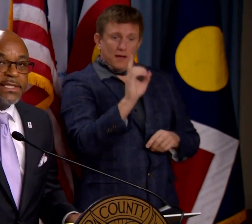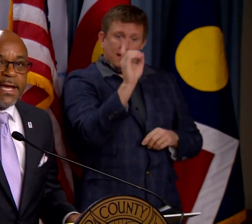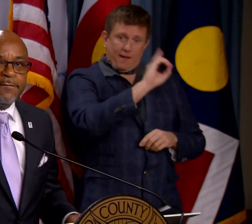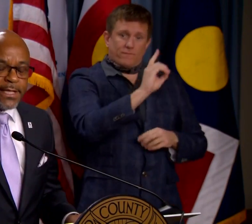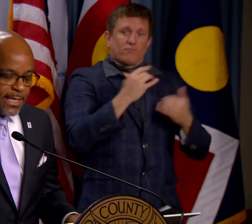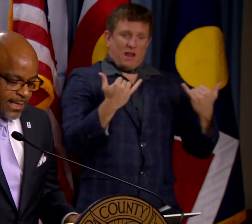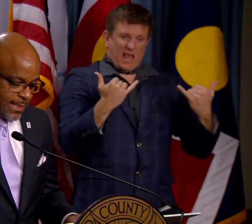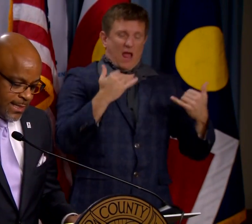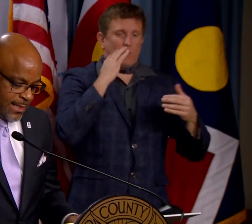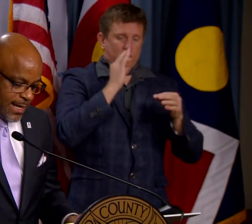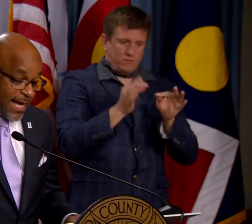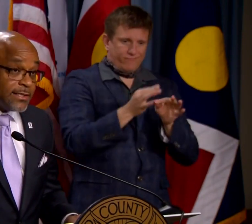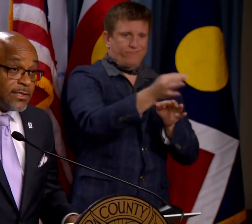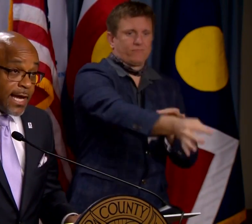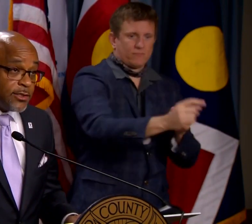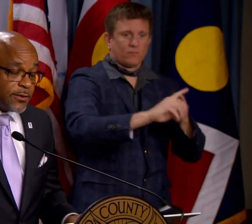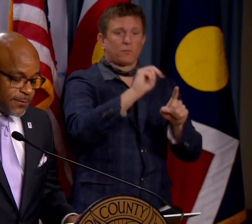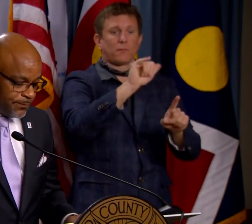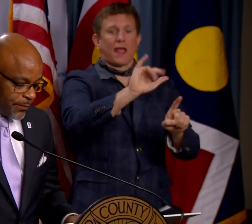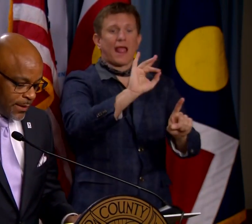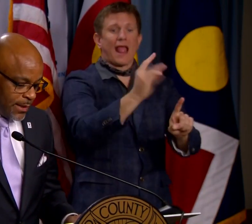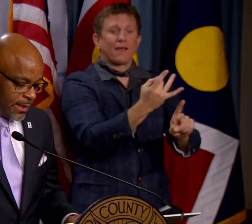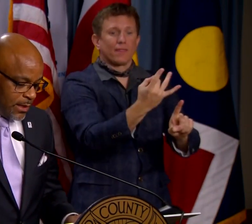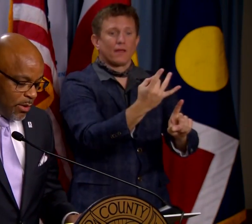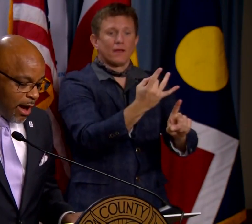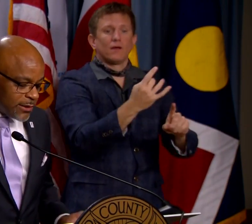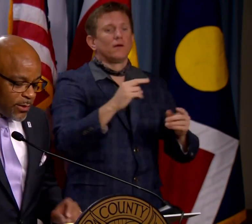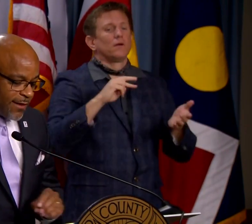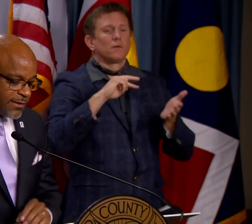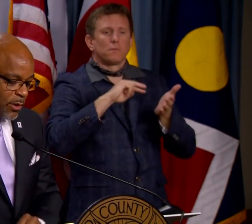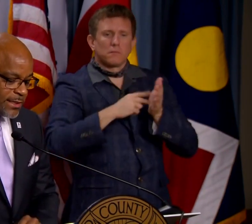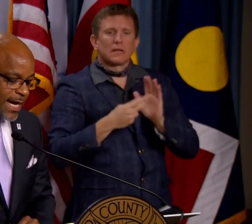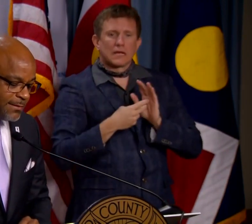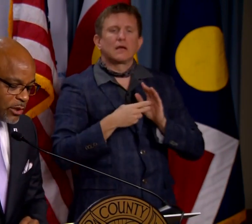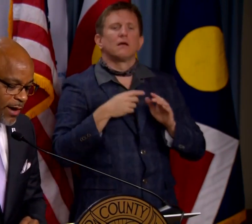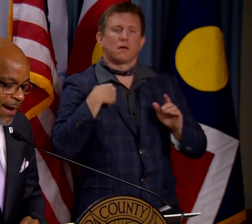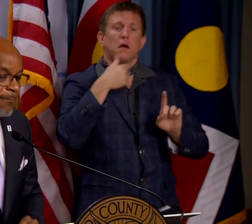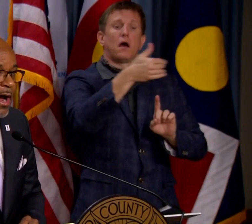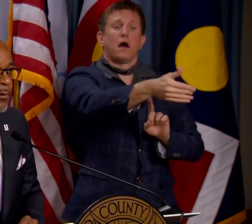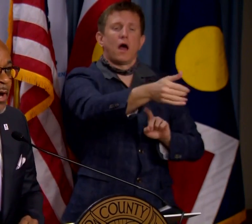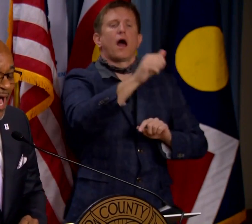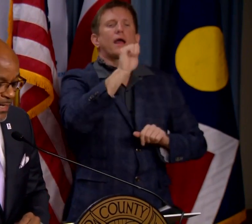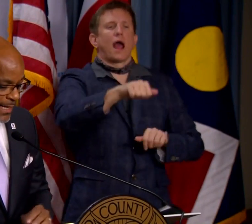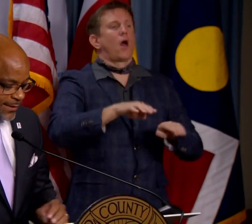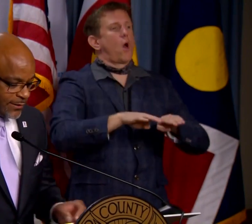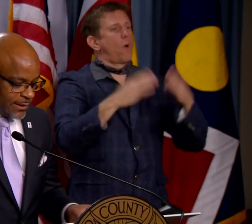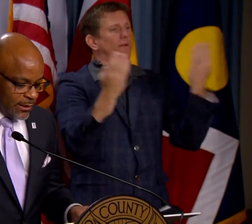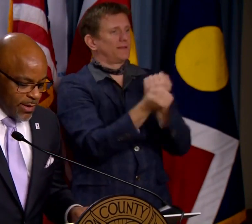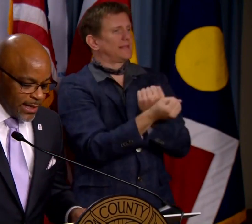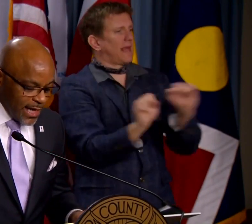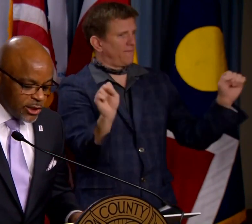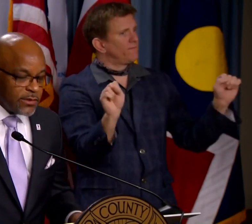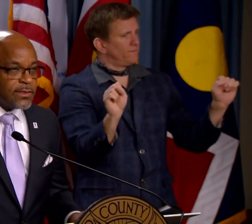COUNTIES ARE NOW INCLUDED. EXTENDING IT UNTIL MAY 8 WILL GIVE US THE TIME TO DO WHAT IS